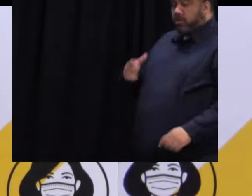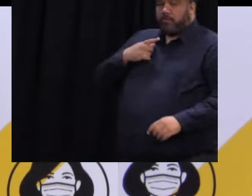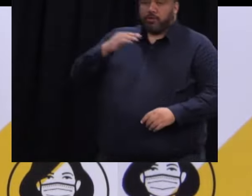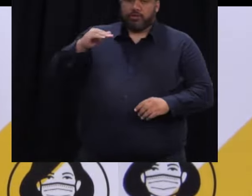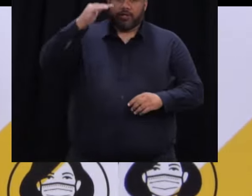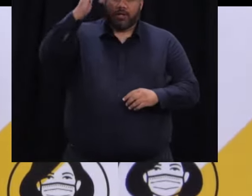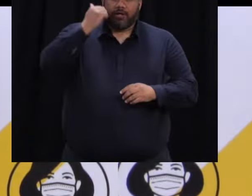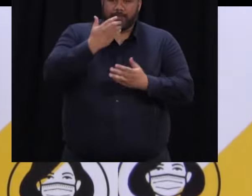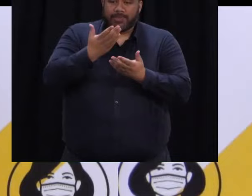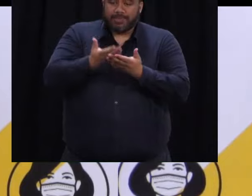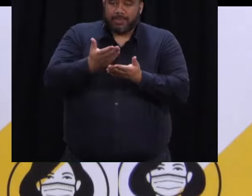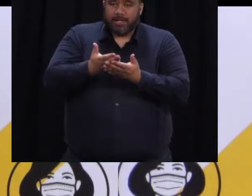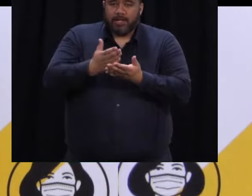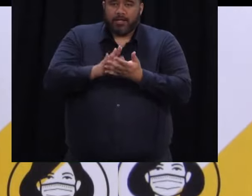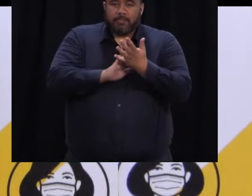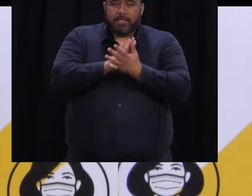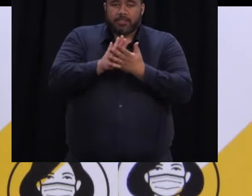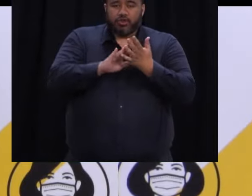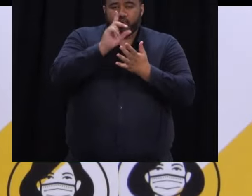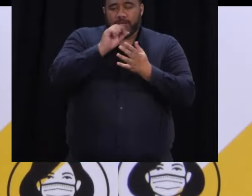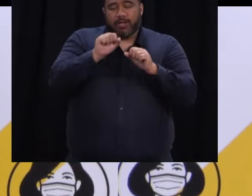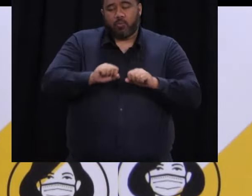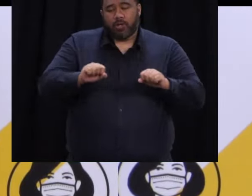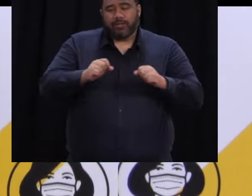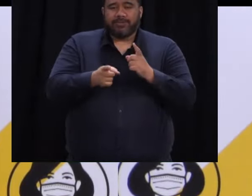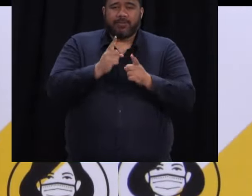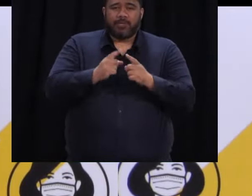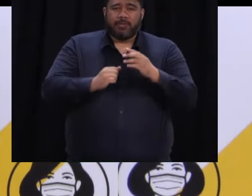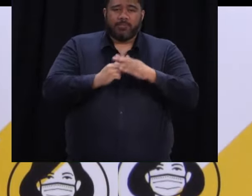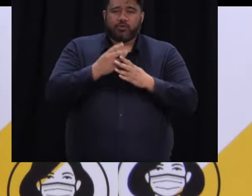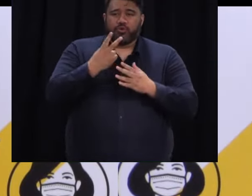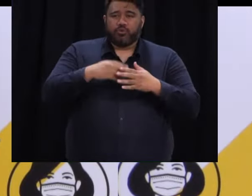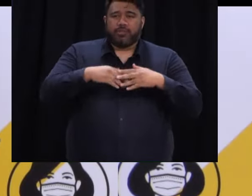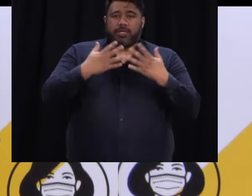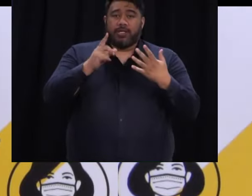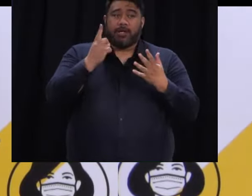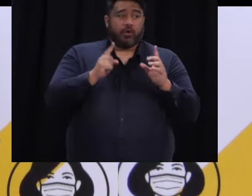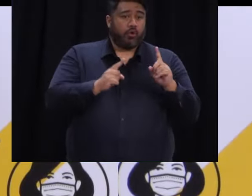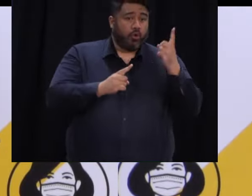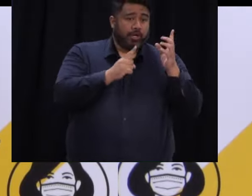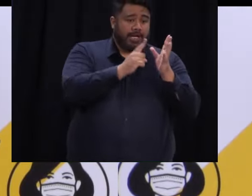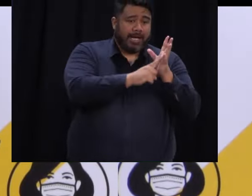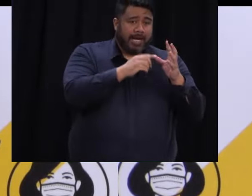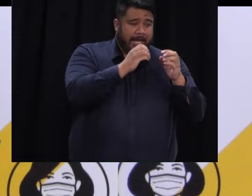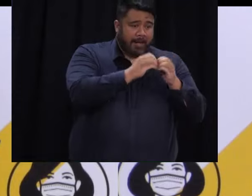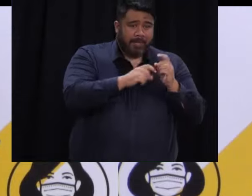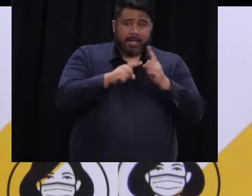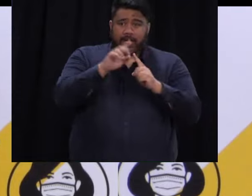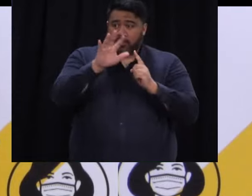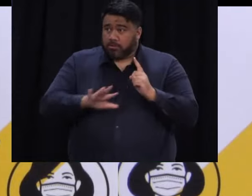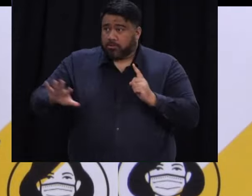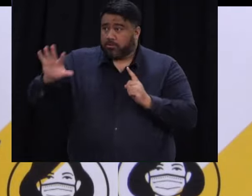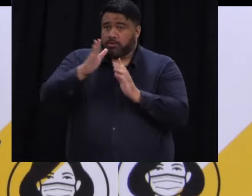demand, at the moment the turnaround can be around 48 hours and there are some that